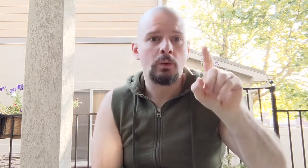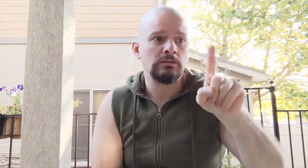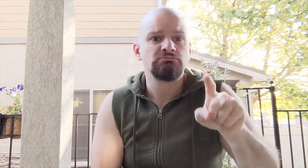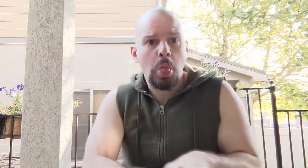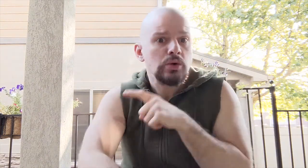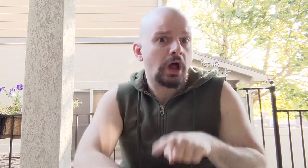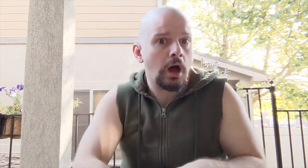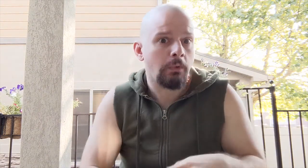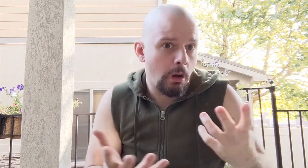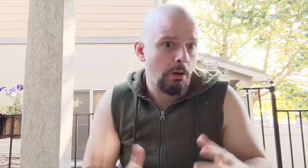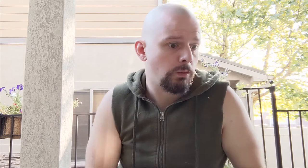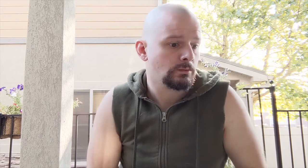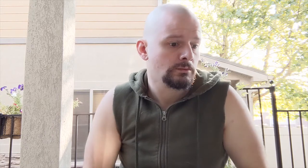It's actually a long time ago.